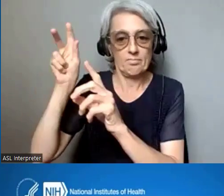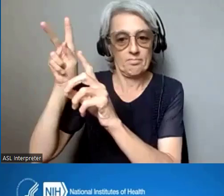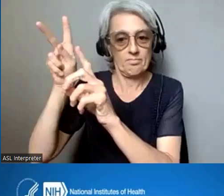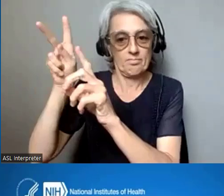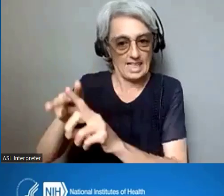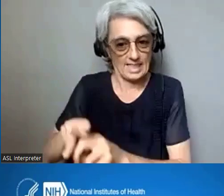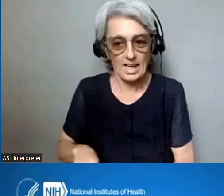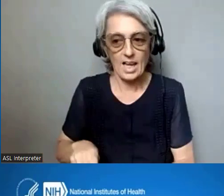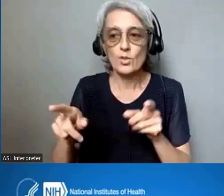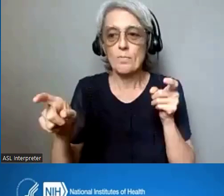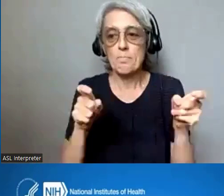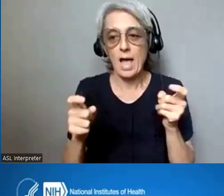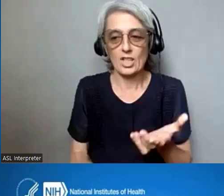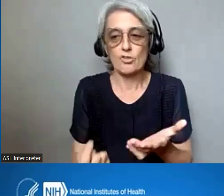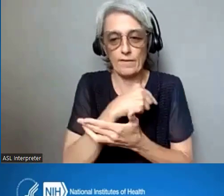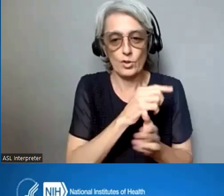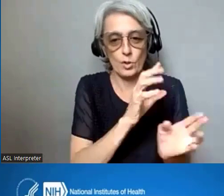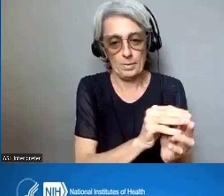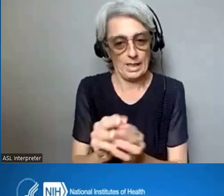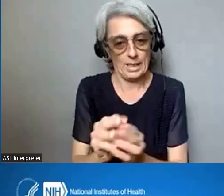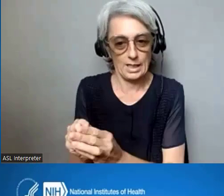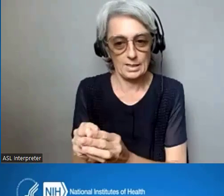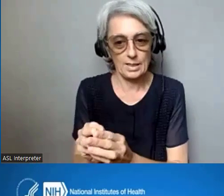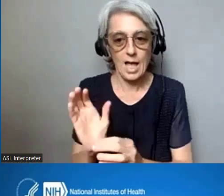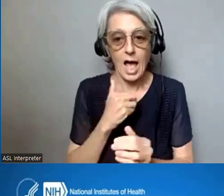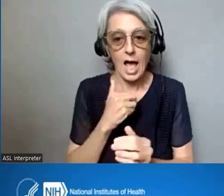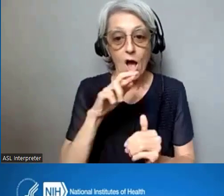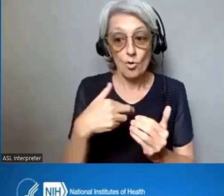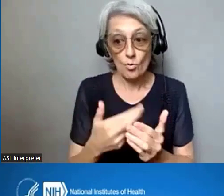Our role is to uphold fairness and competency,